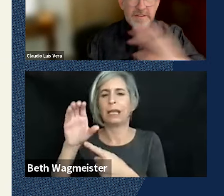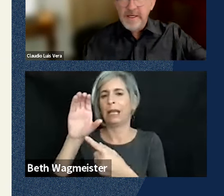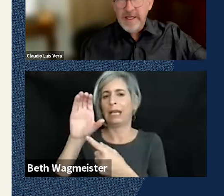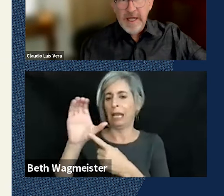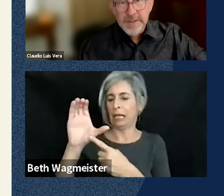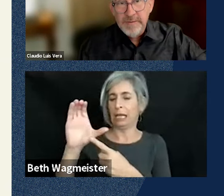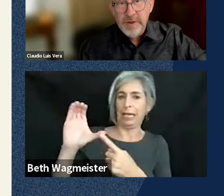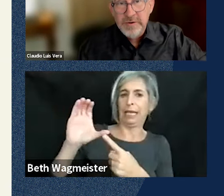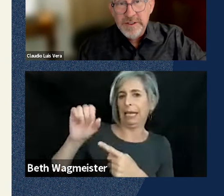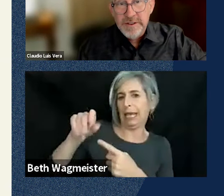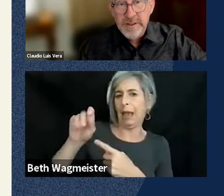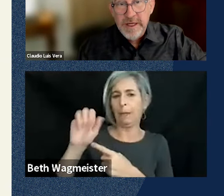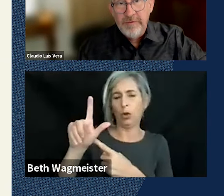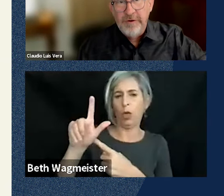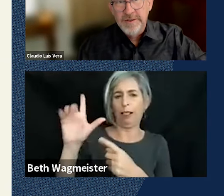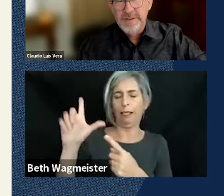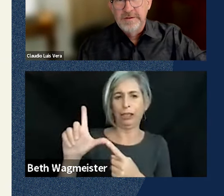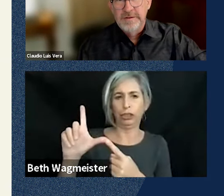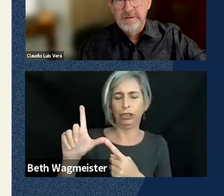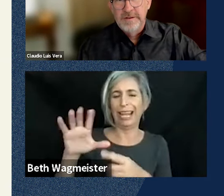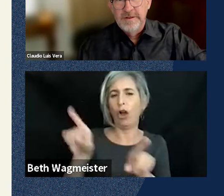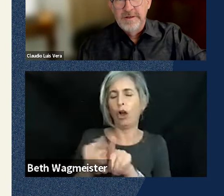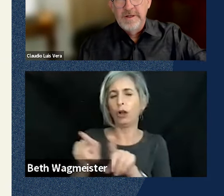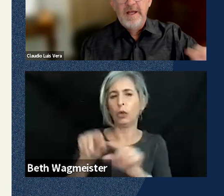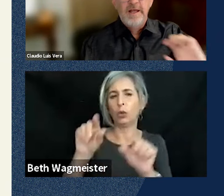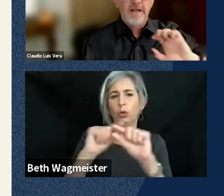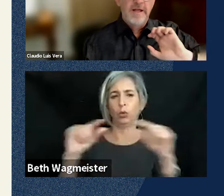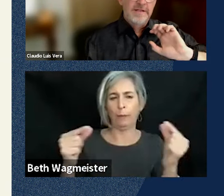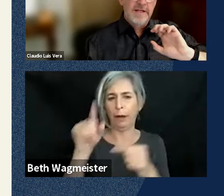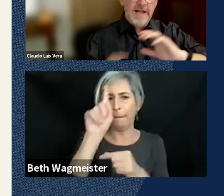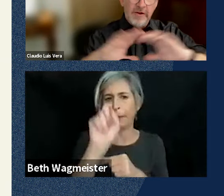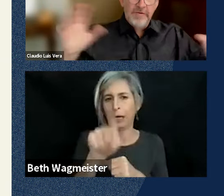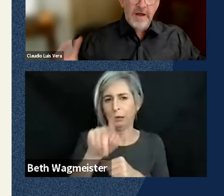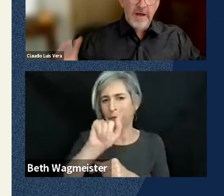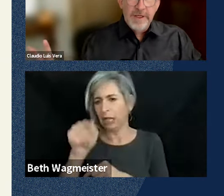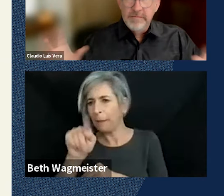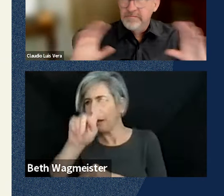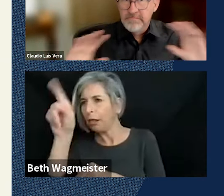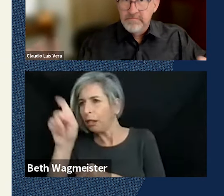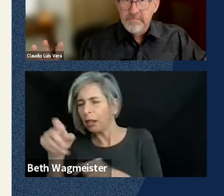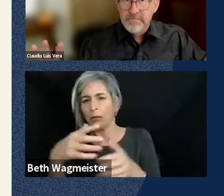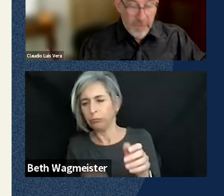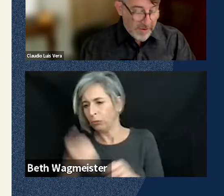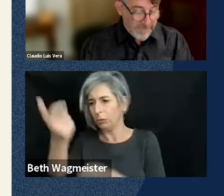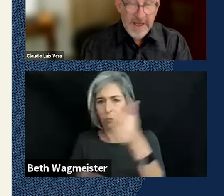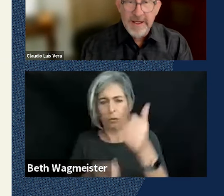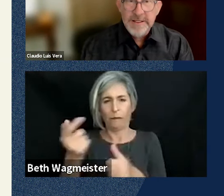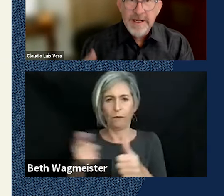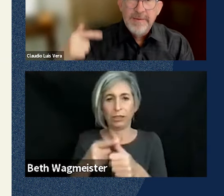So let's take the caps and the punctuation out first. And now you've got a big ball of text.